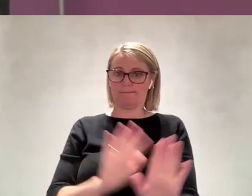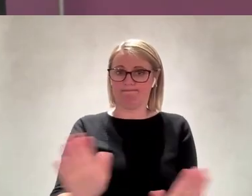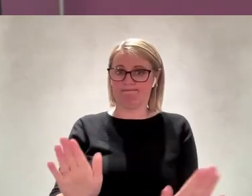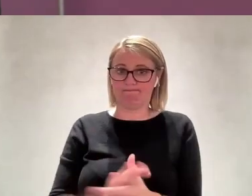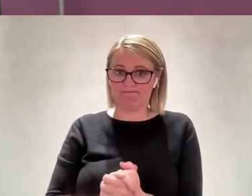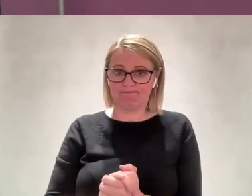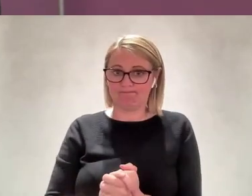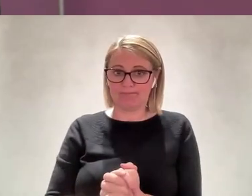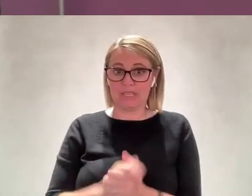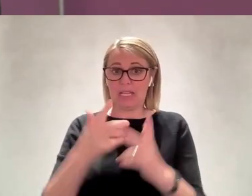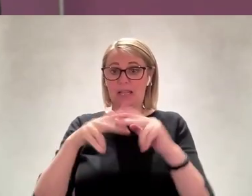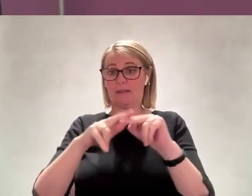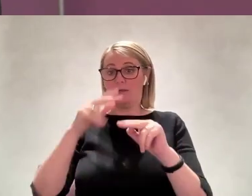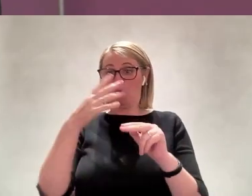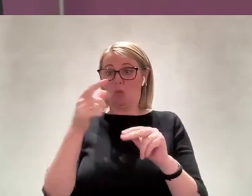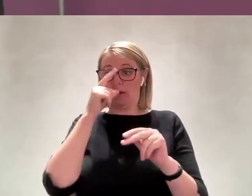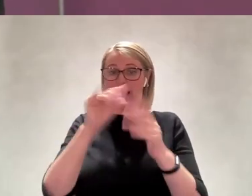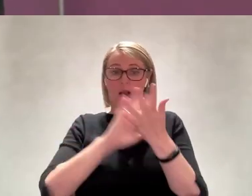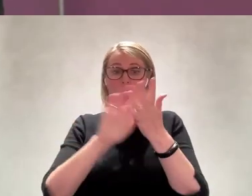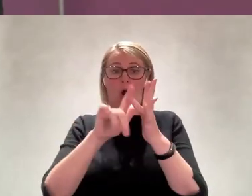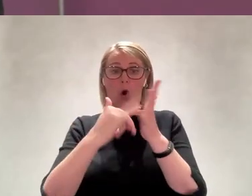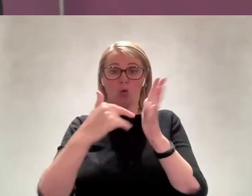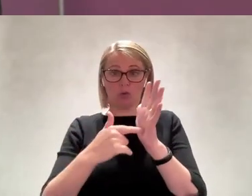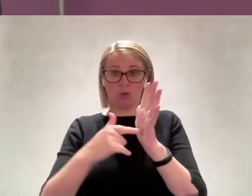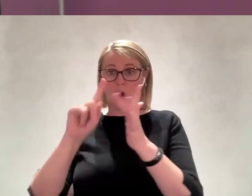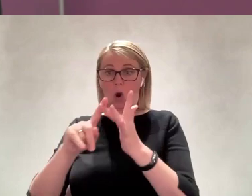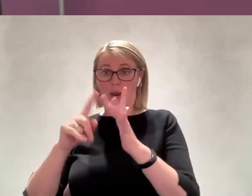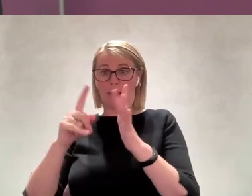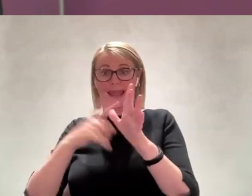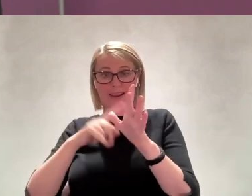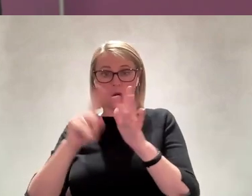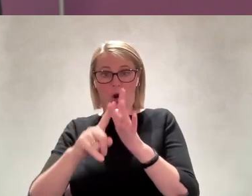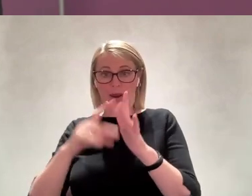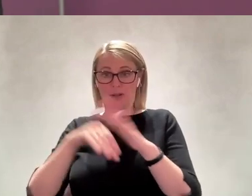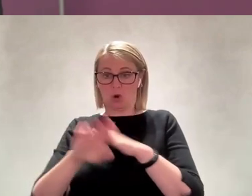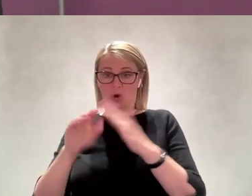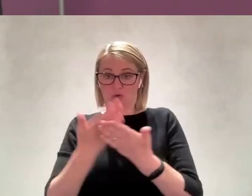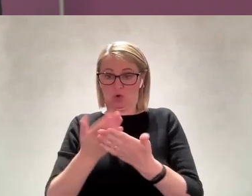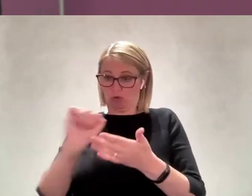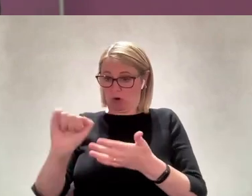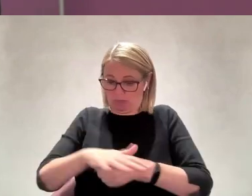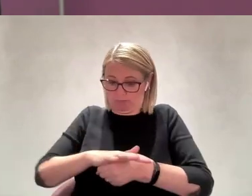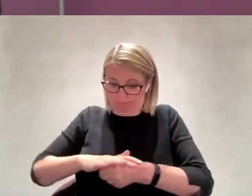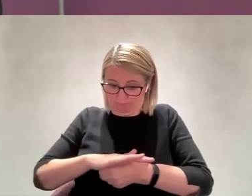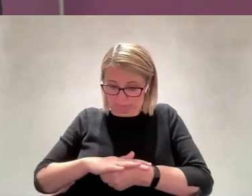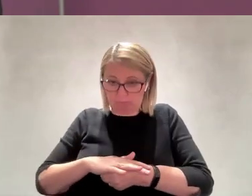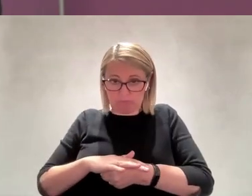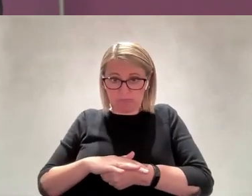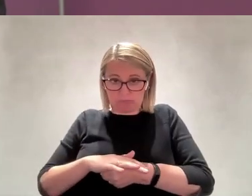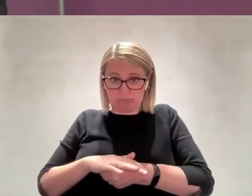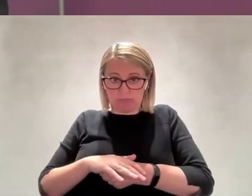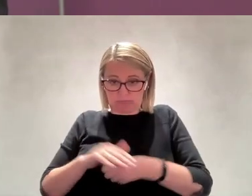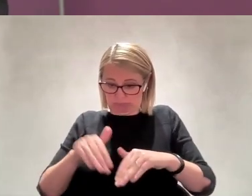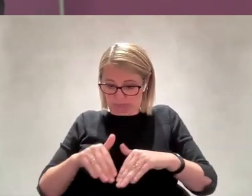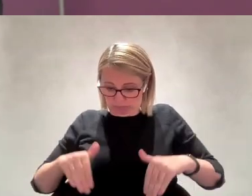Certainly, that differs if you're able to host an AI tool entirely on your own premise and within the bounds